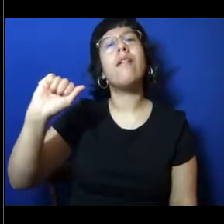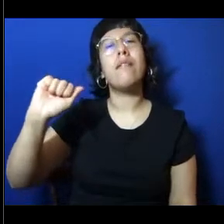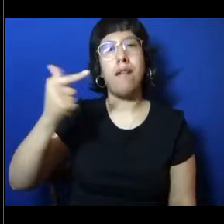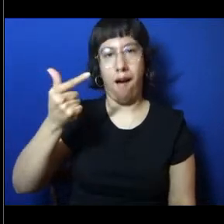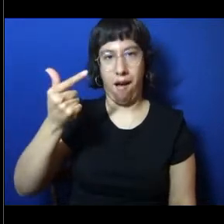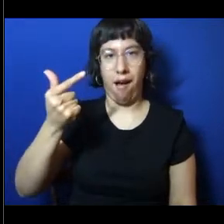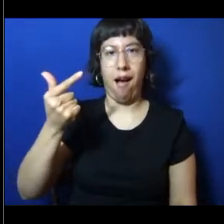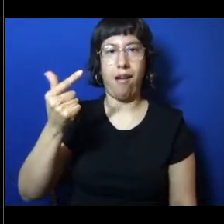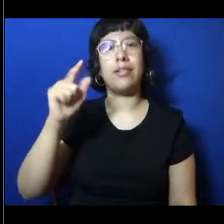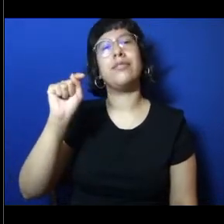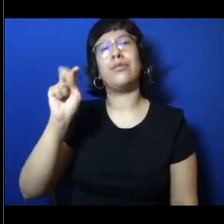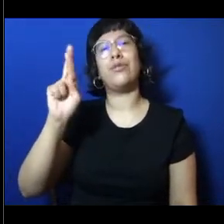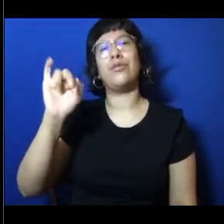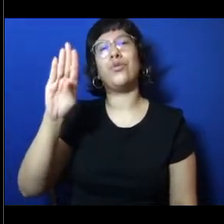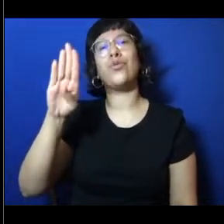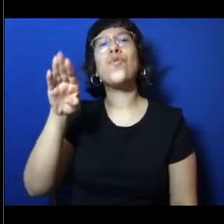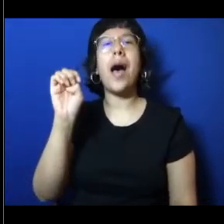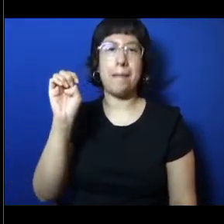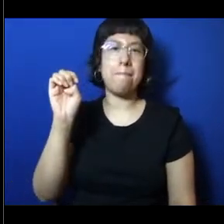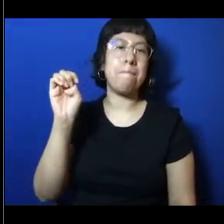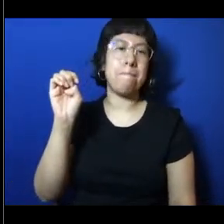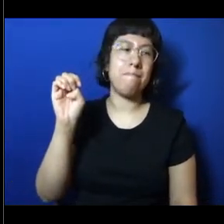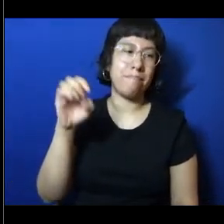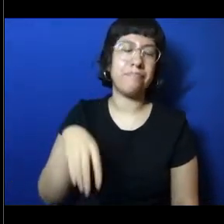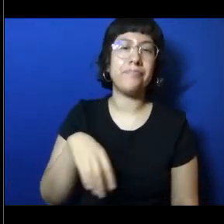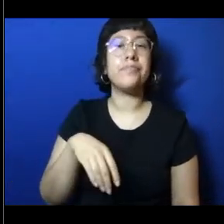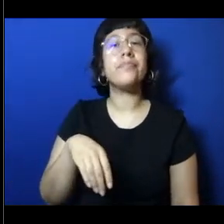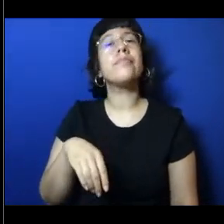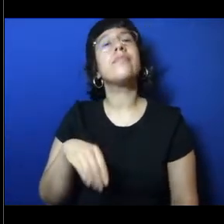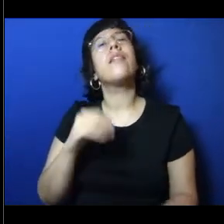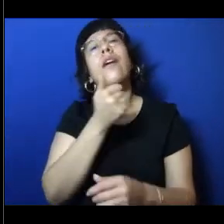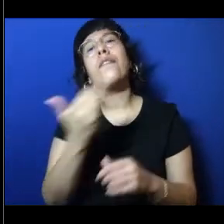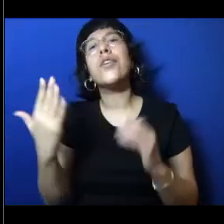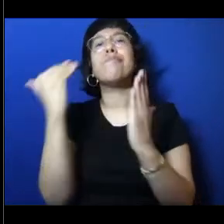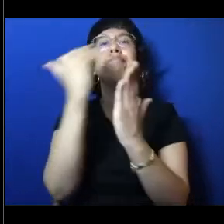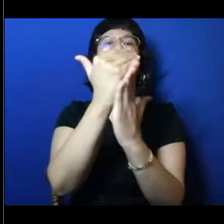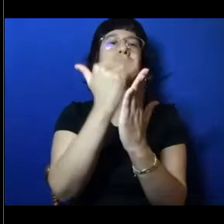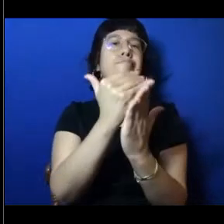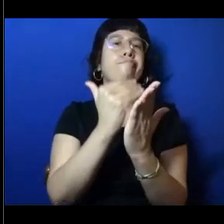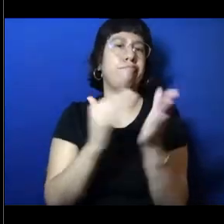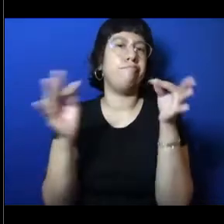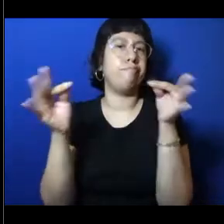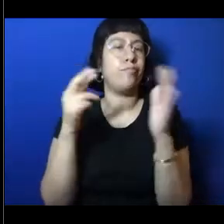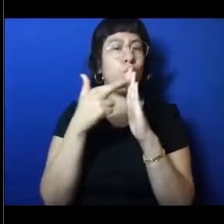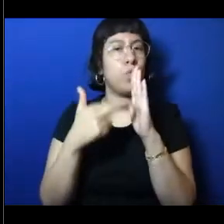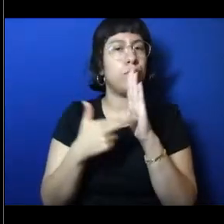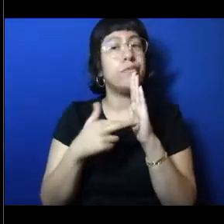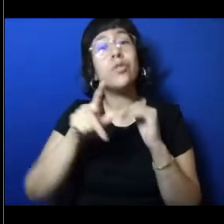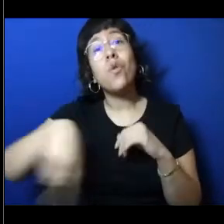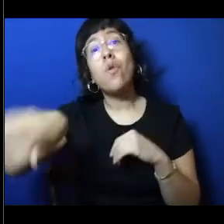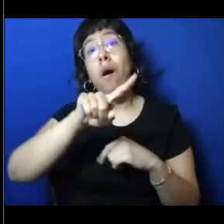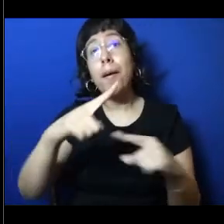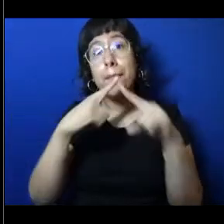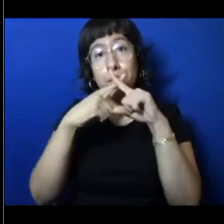the Wampanoag tribe of Gay Head Aquinnah. A few guidelines before I hand you over to our speaker. You're all muted because we have a lot of people on the line